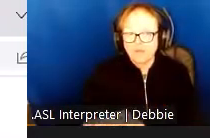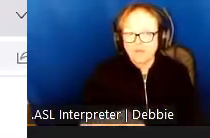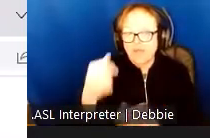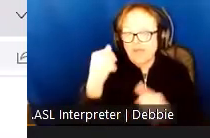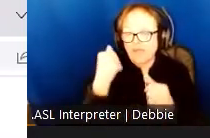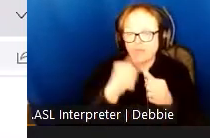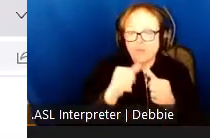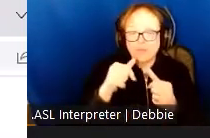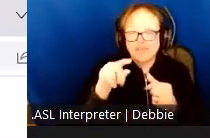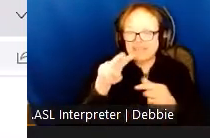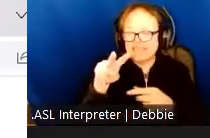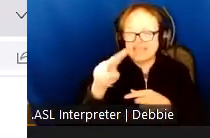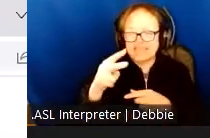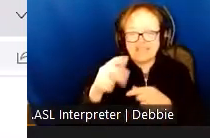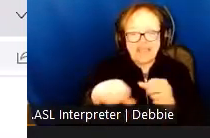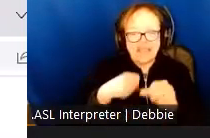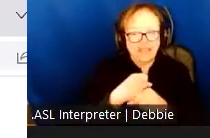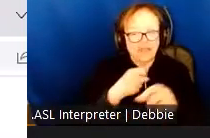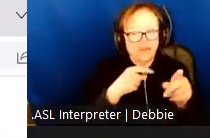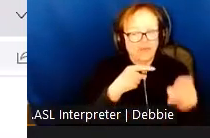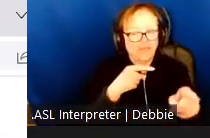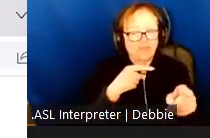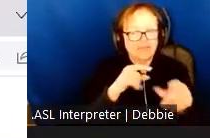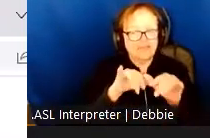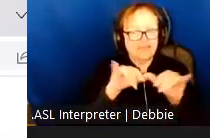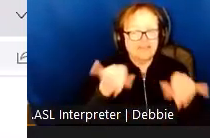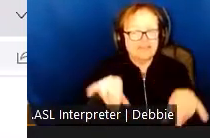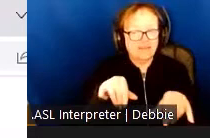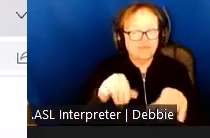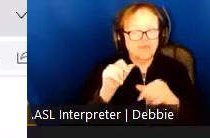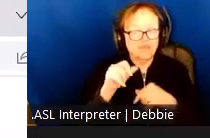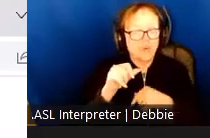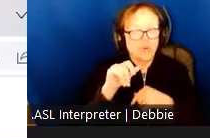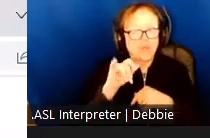year we have been using this system so unless you applied to the Fellowships last summer